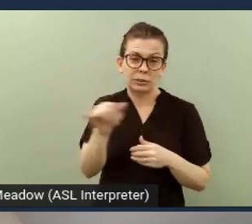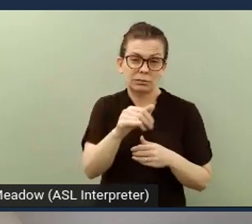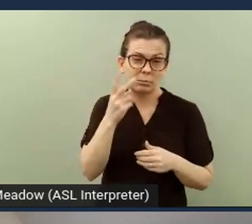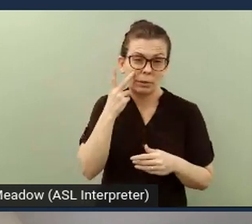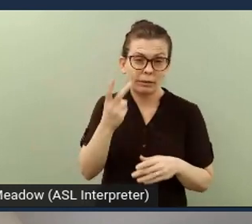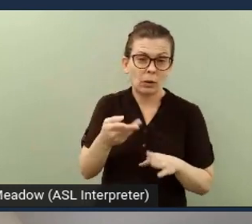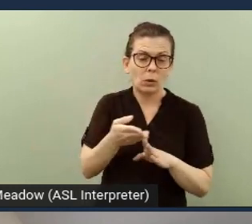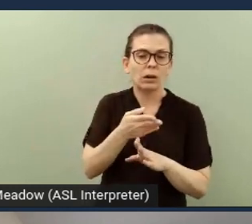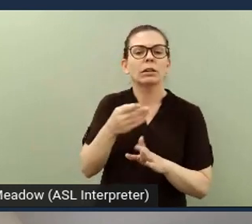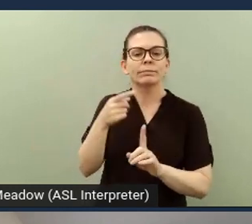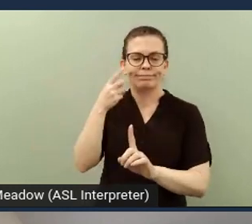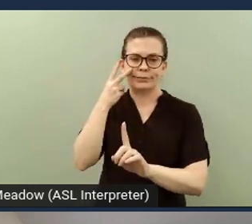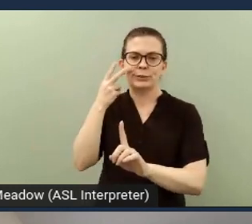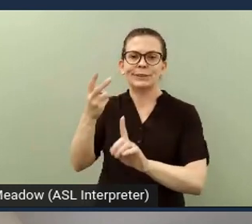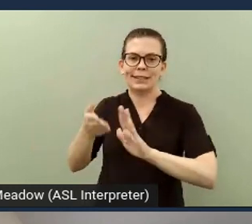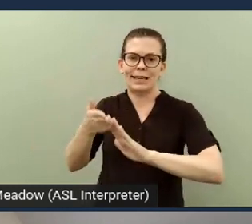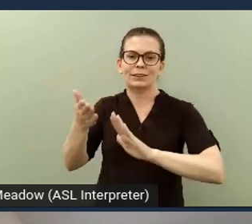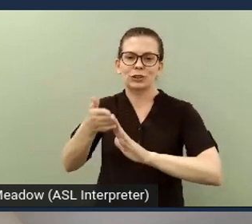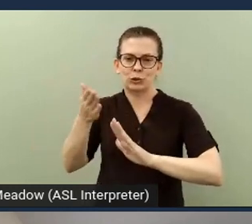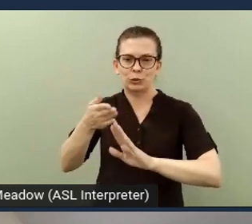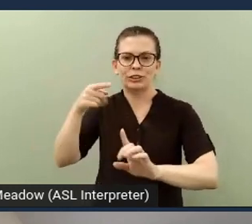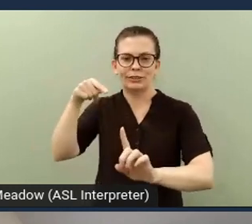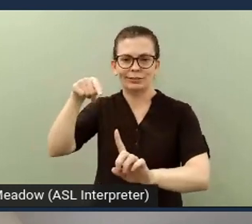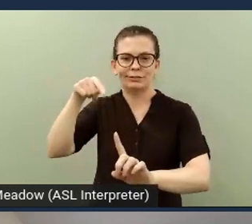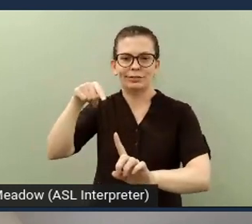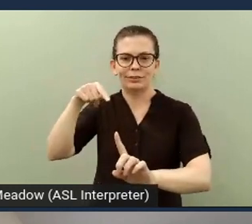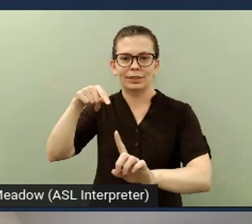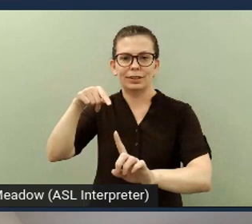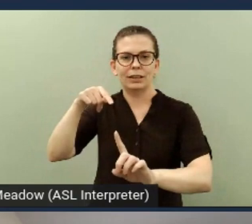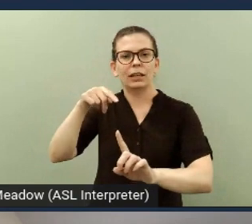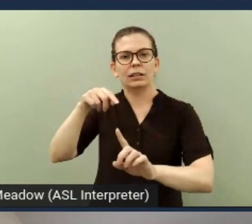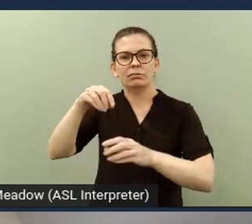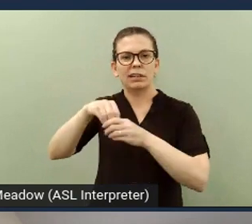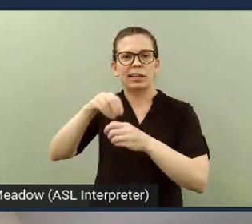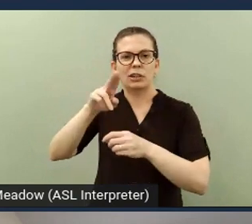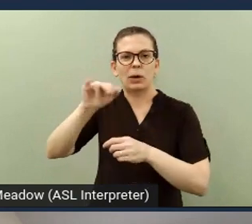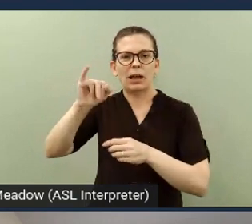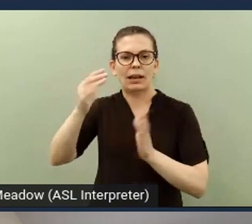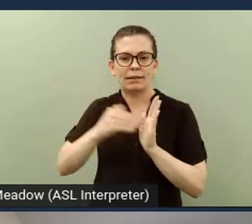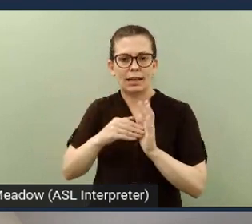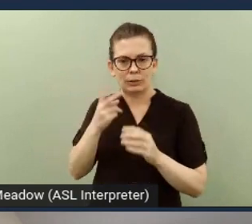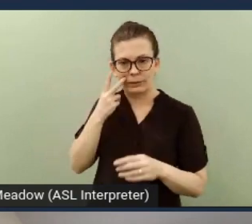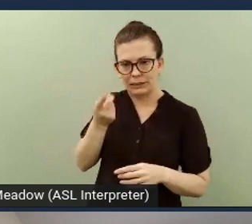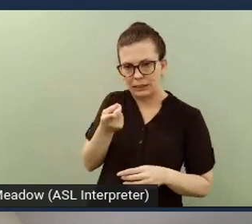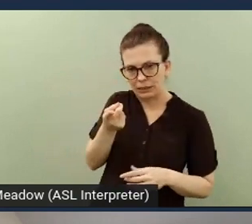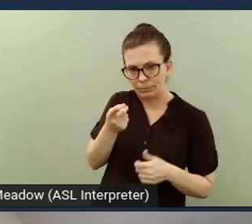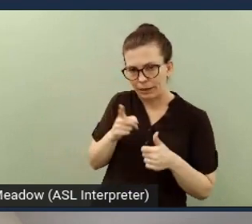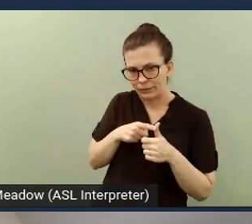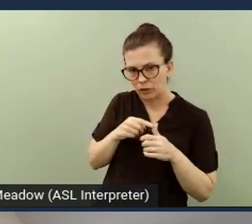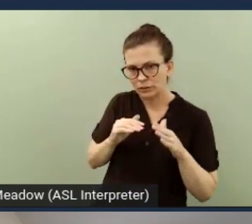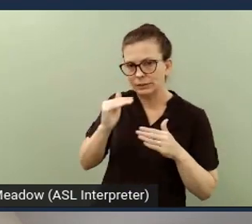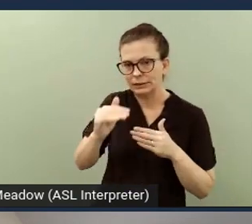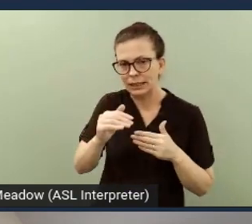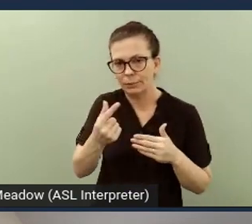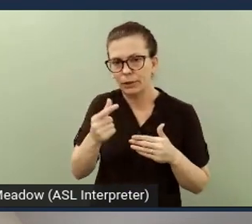you'll see that execution in the UI again, so I can here, see here, the first step is the Glue callback